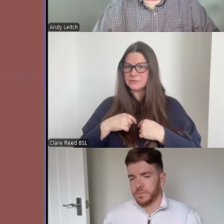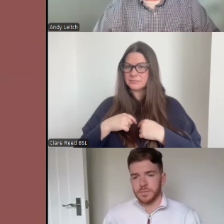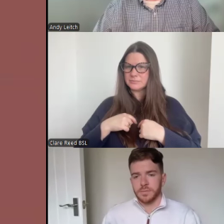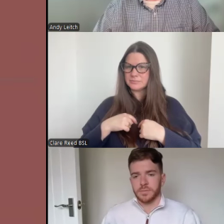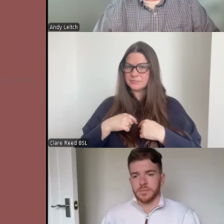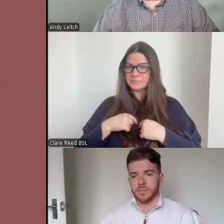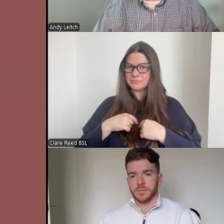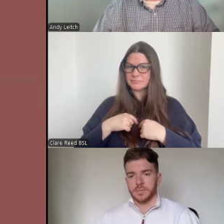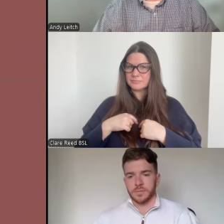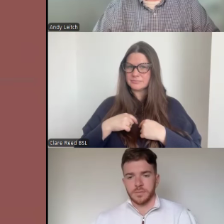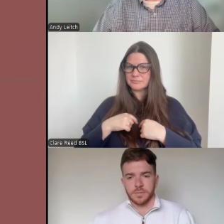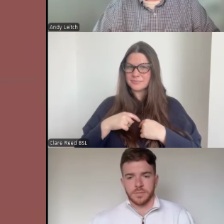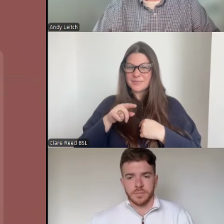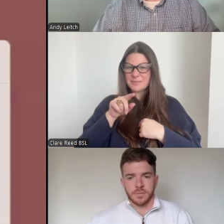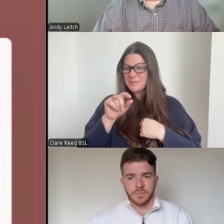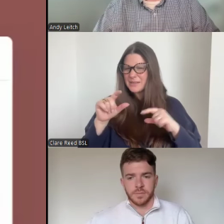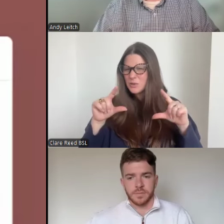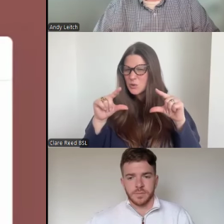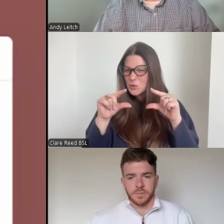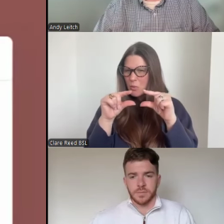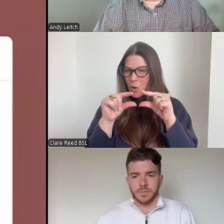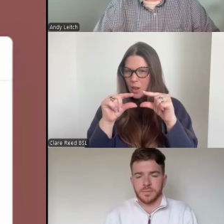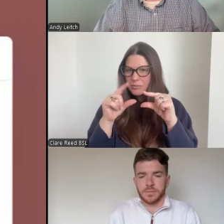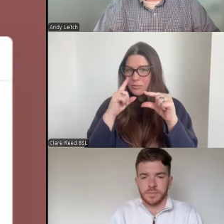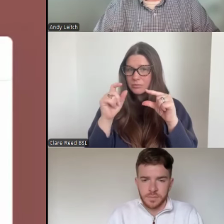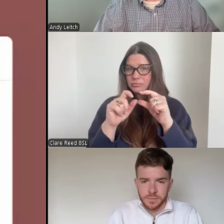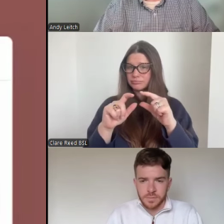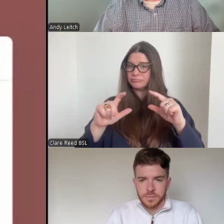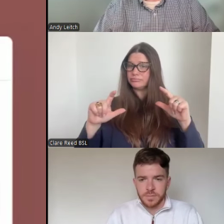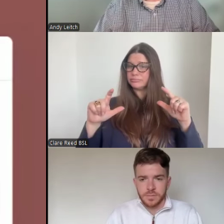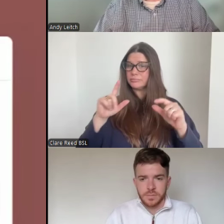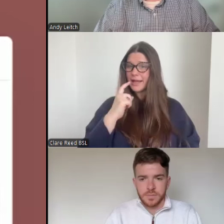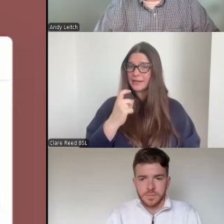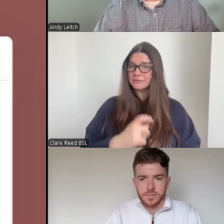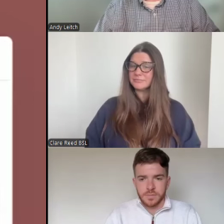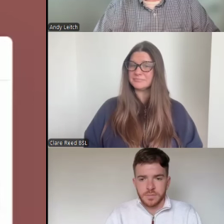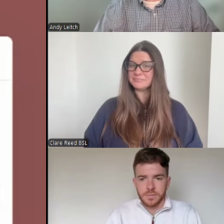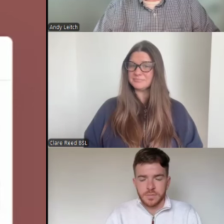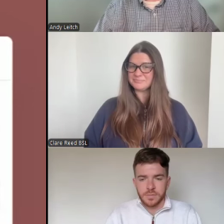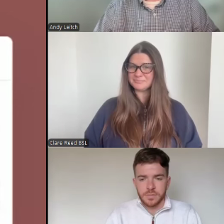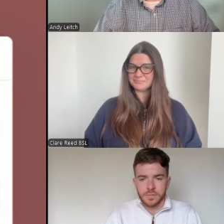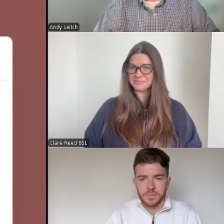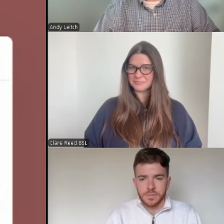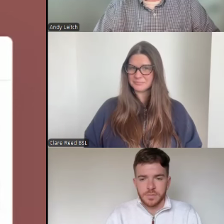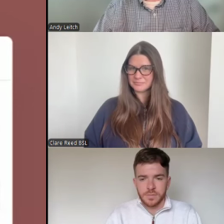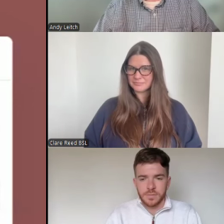That button's a little bit small, so I can edit that, tweak the design a wee bit, so it's a bit bigger.